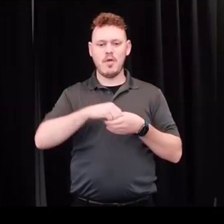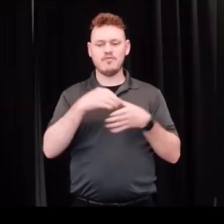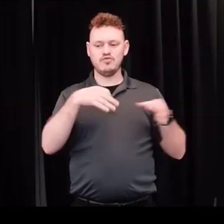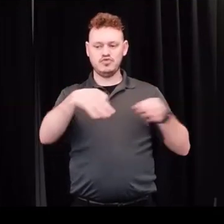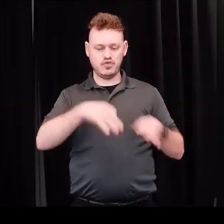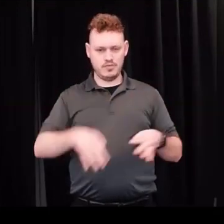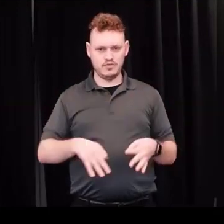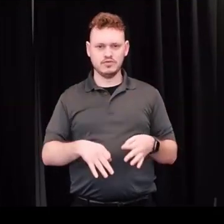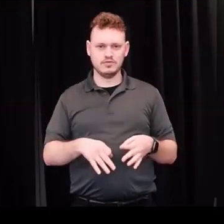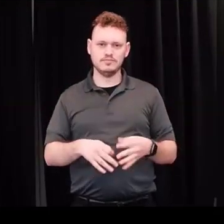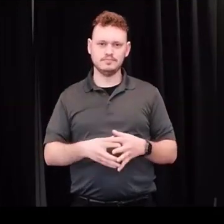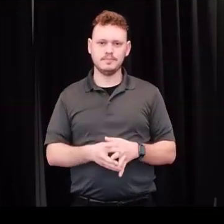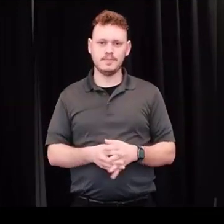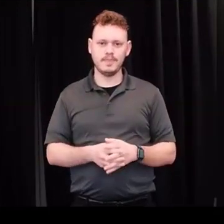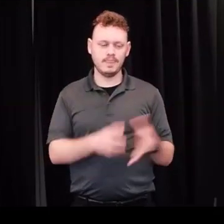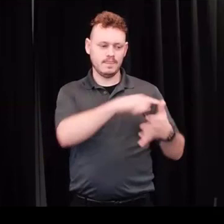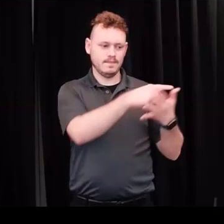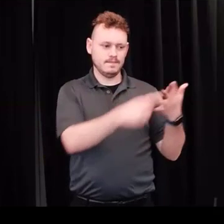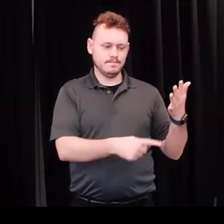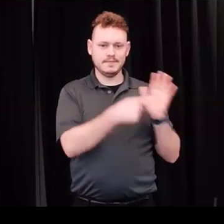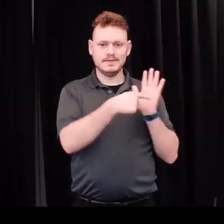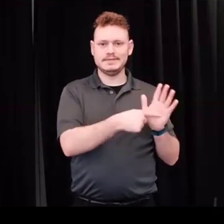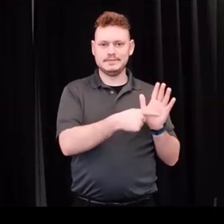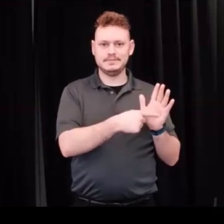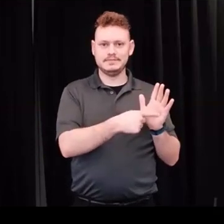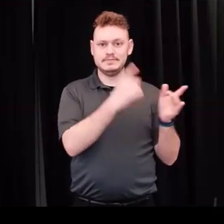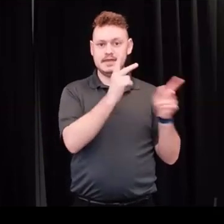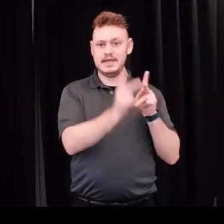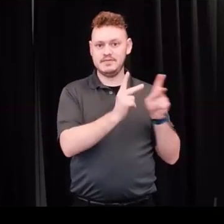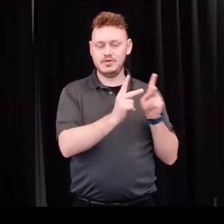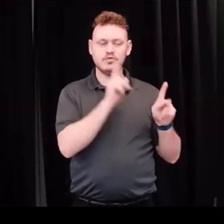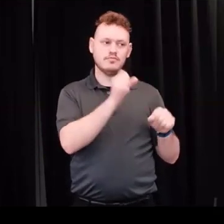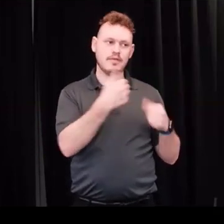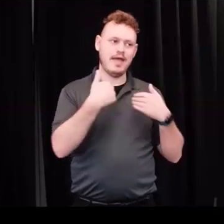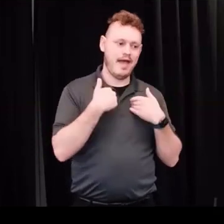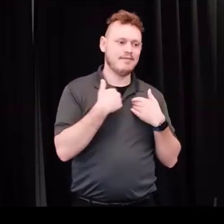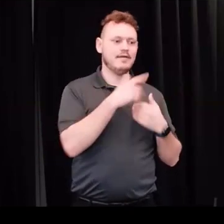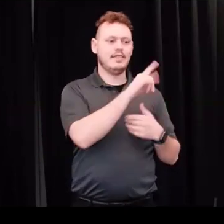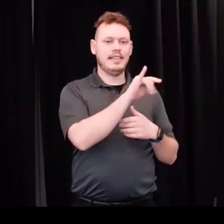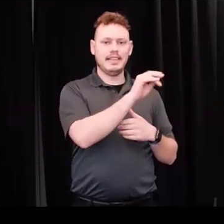like, for, those are symptoms of individuals who have Lyme disease, have developed Lyme